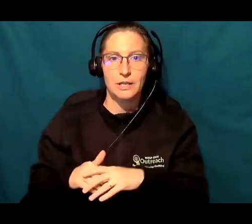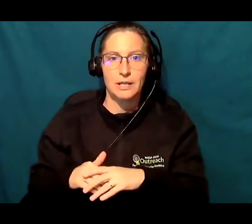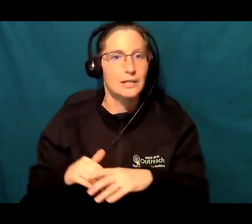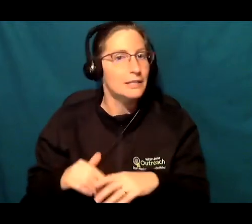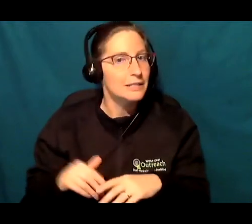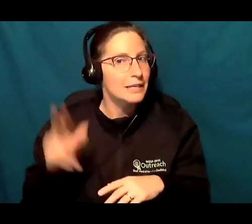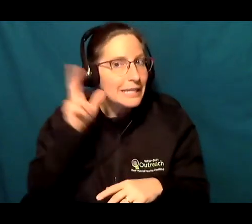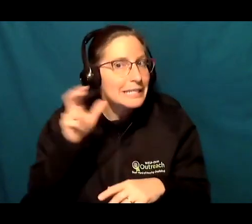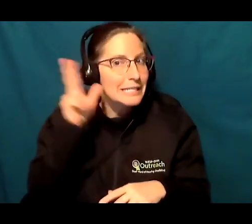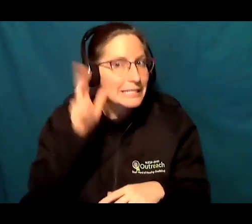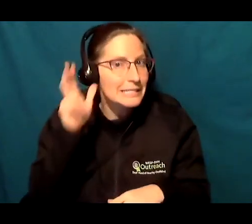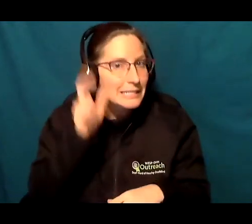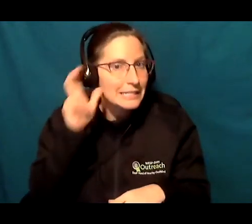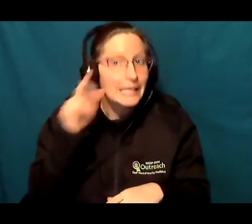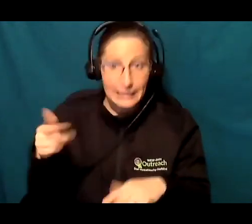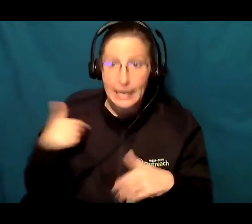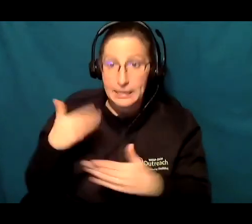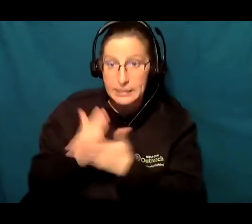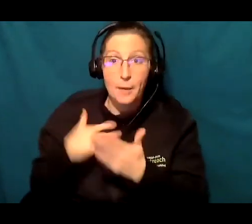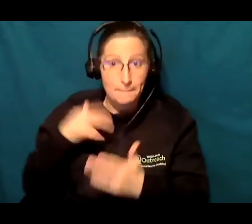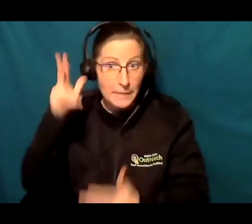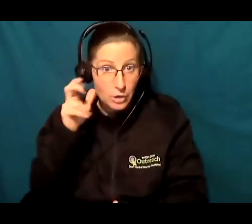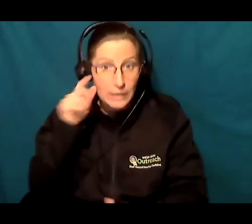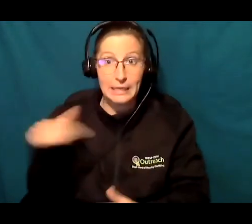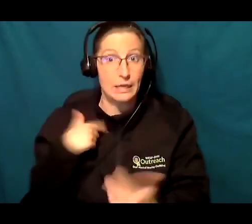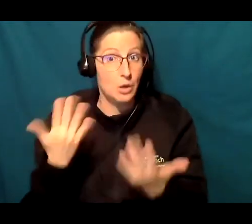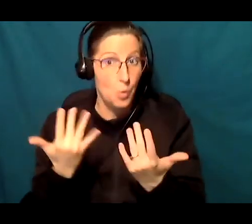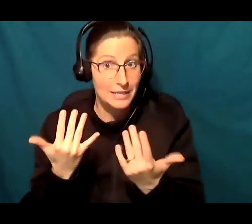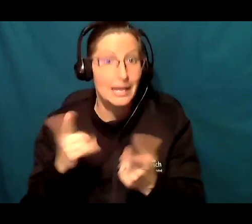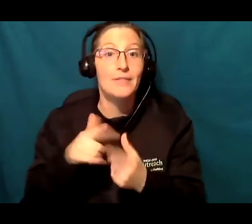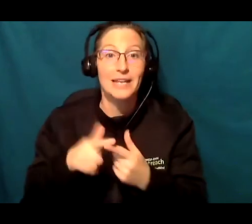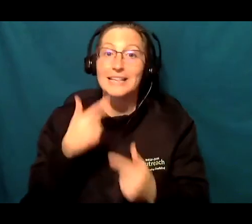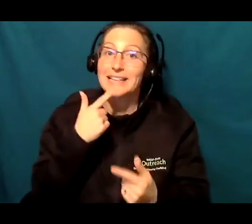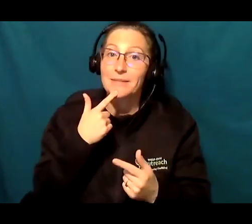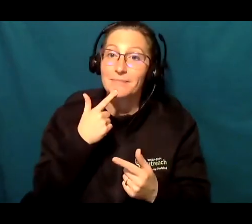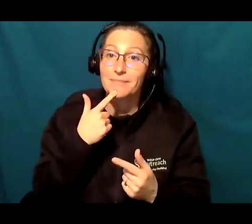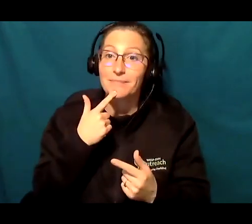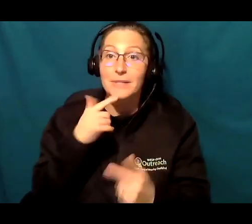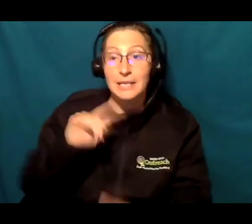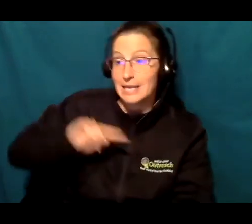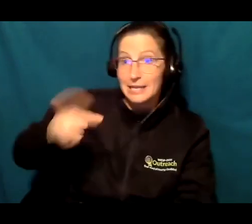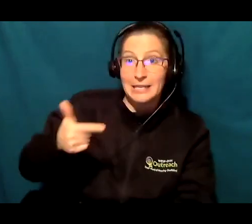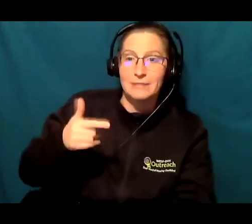He's listening because he has some hearing, and he waits. And then I say-- David's turn if that was his name.